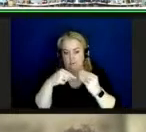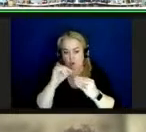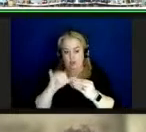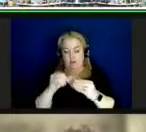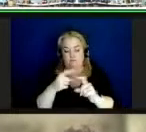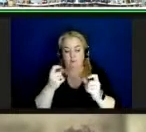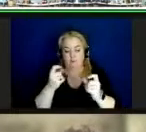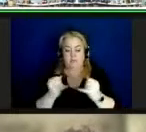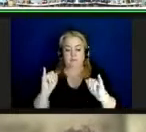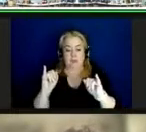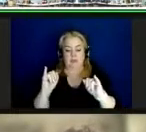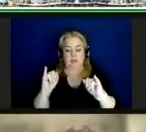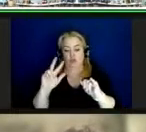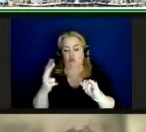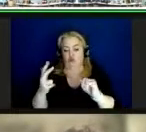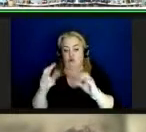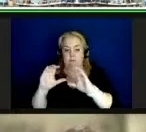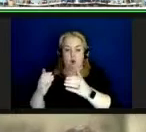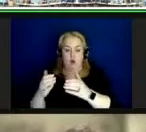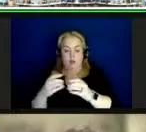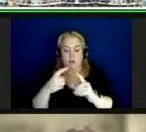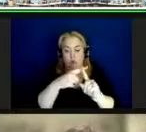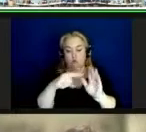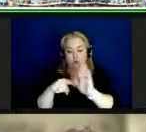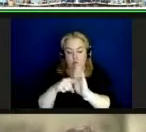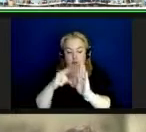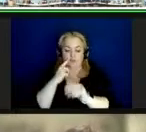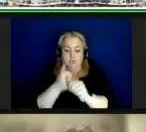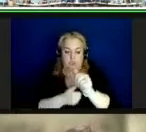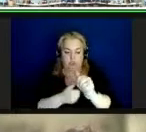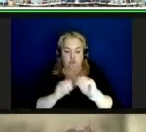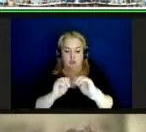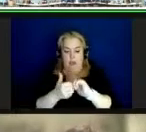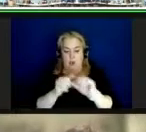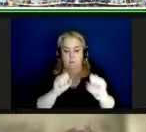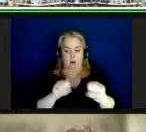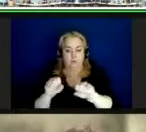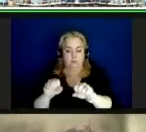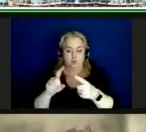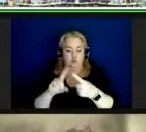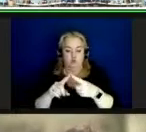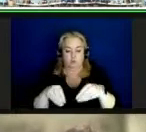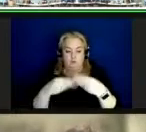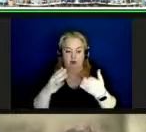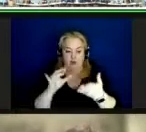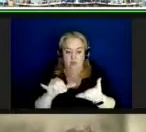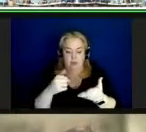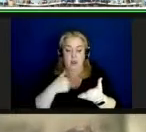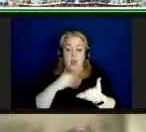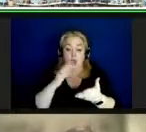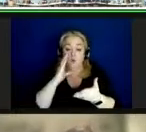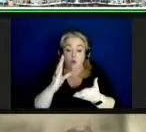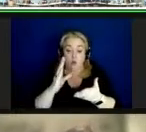DID THAT. BUT ONE OF THE THINGS THAT'S IMPORTANT FOR US IS TO REALLY